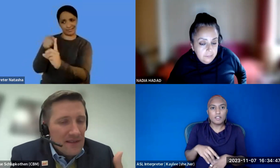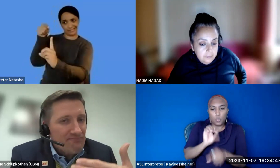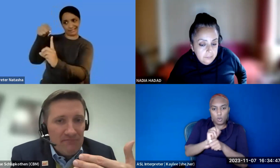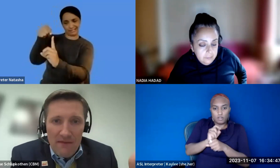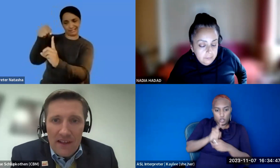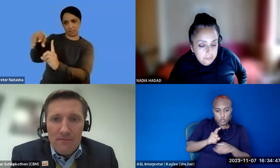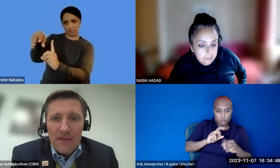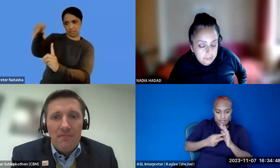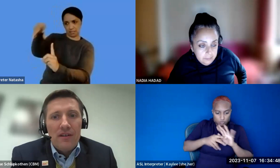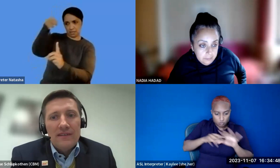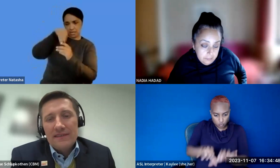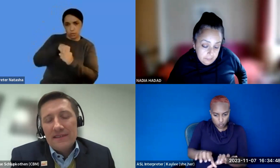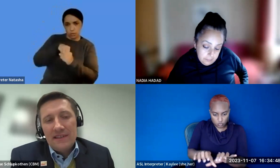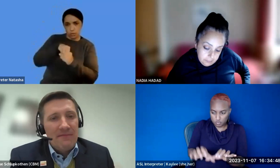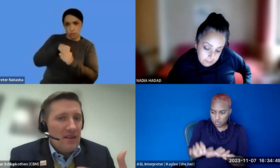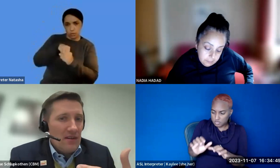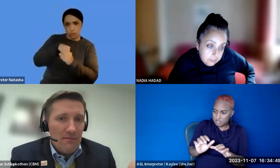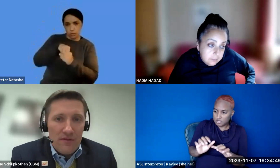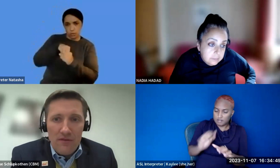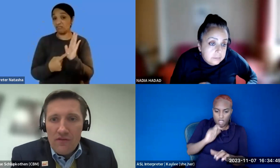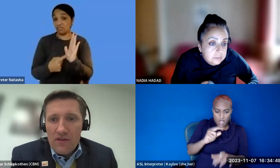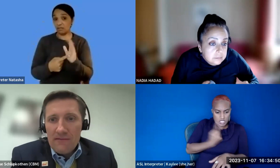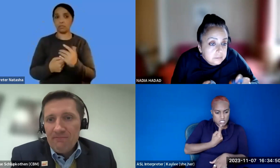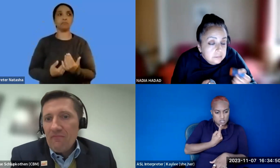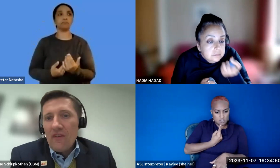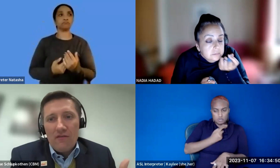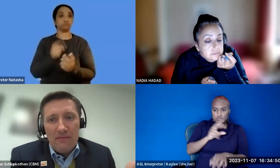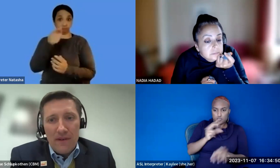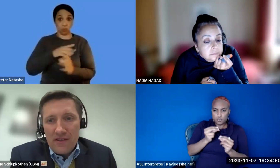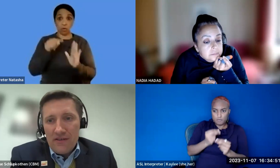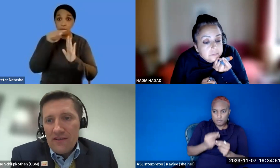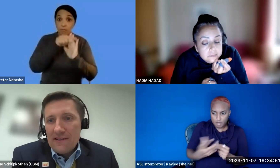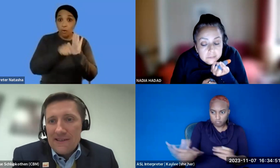be it in developing a policy, program or budget.